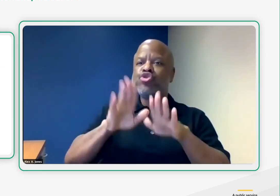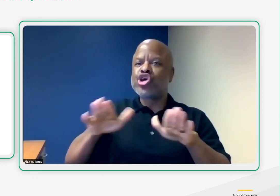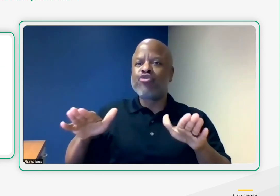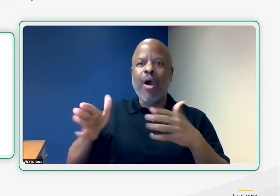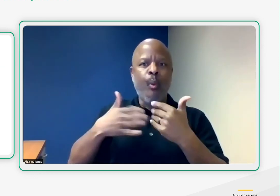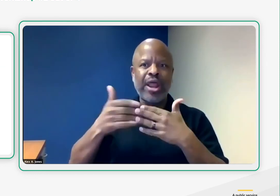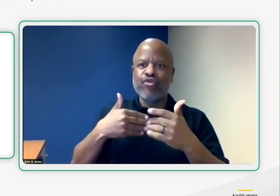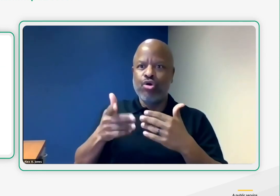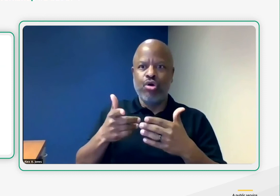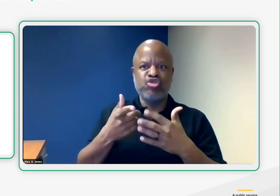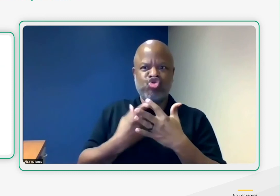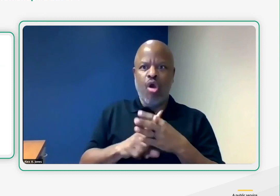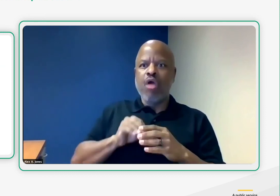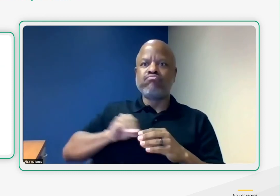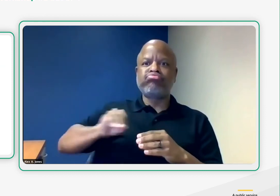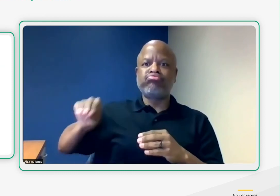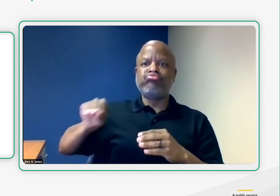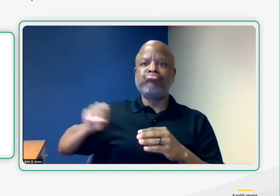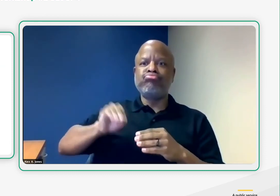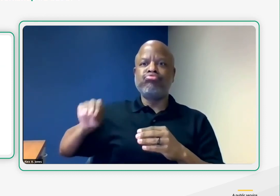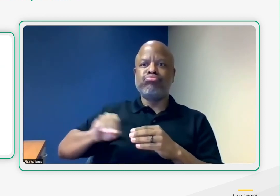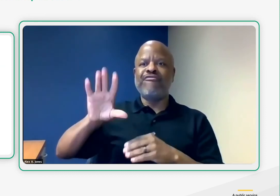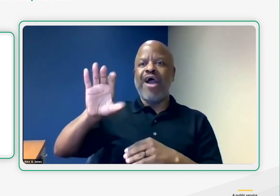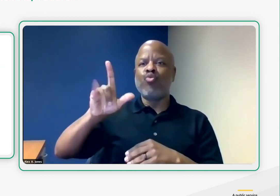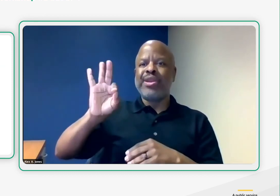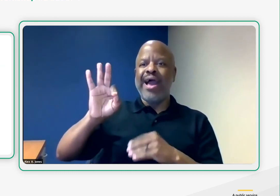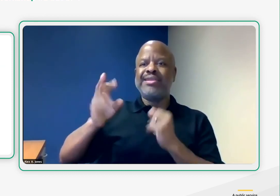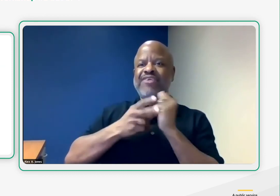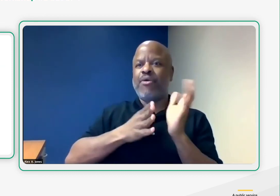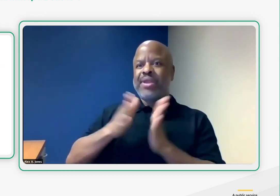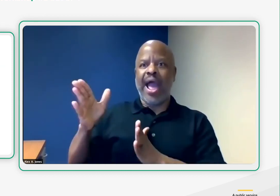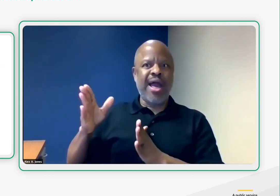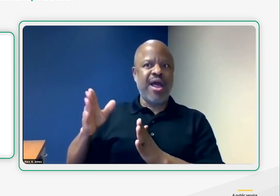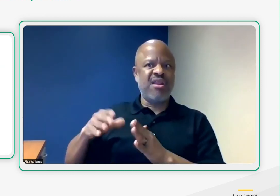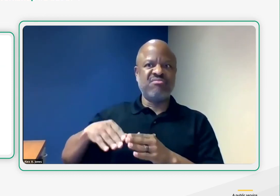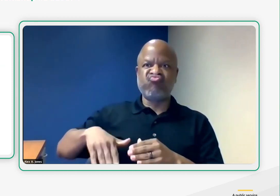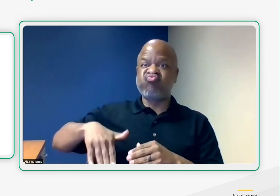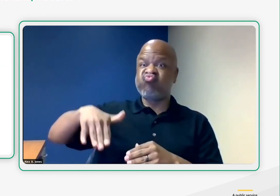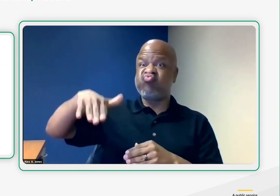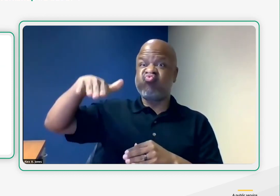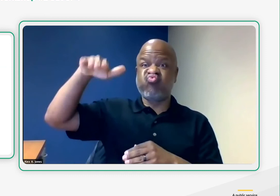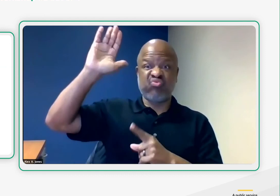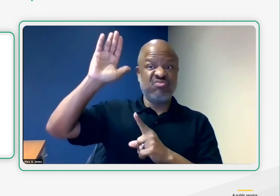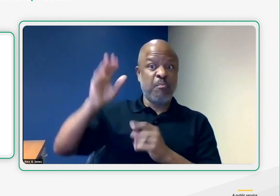children, or whatever the situation is. That's something we can start putting money away for. That's a savings plan that you do throughout the life of the child.